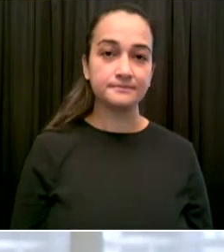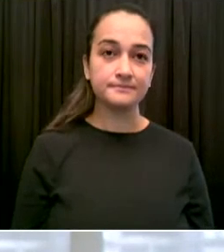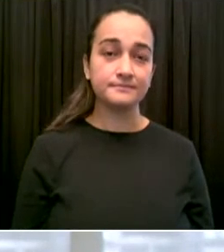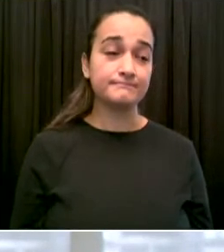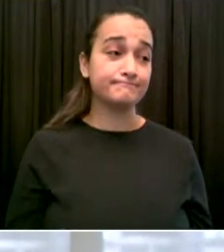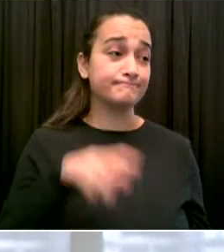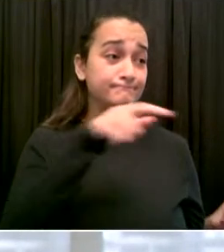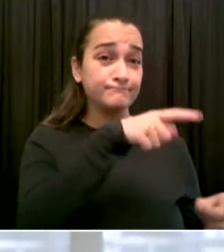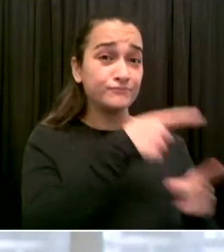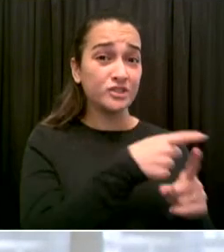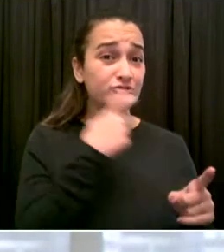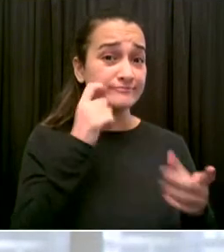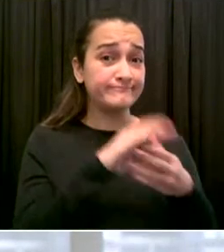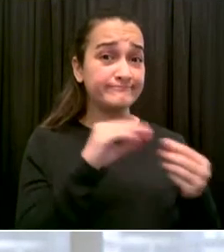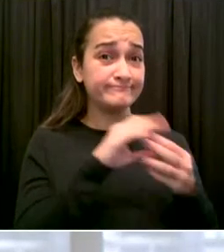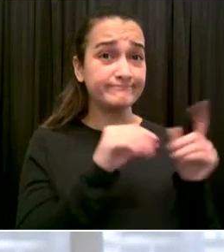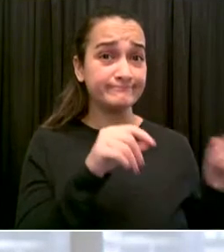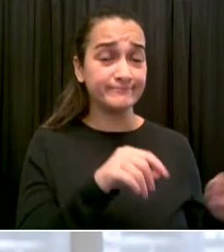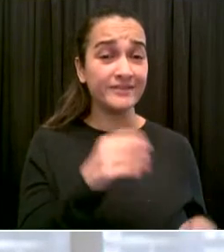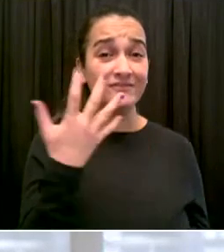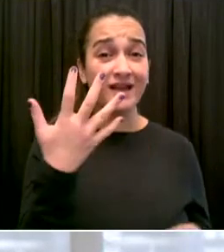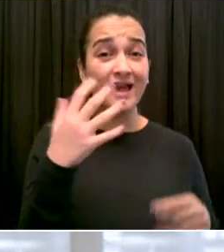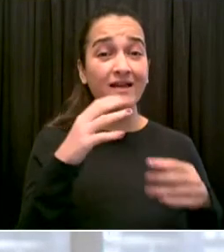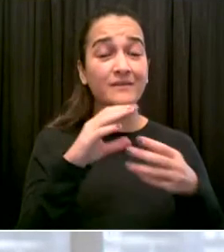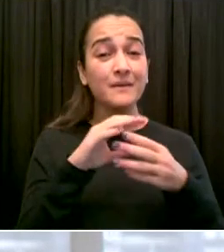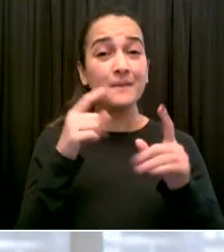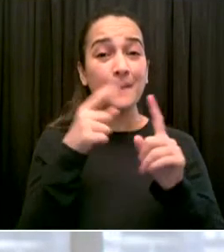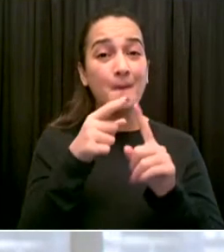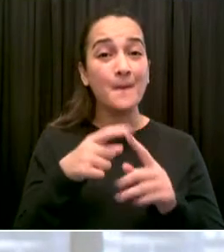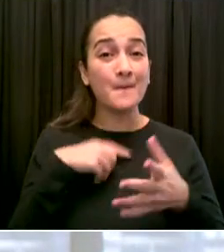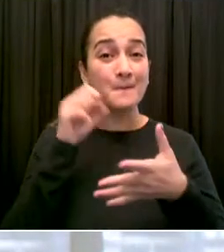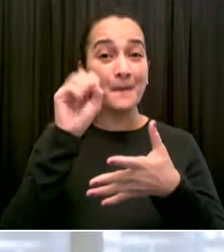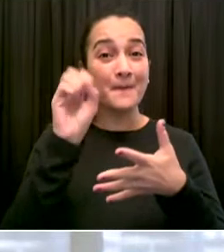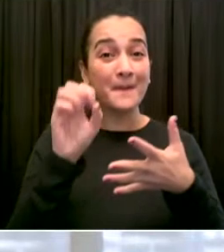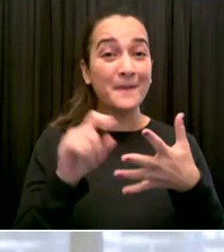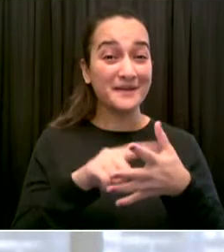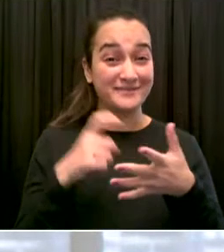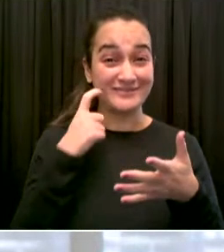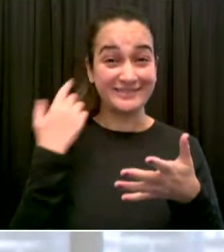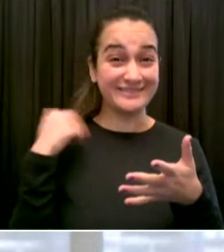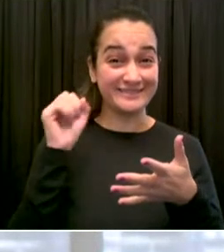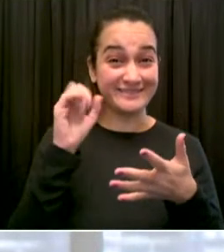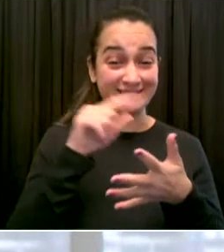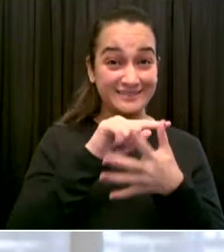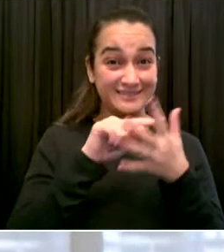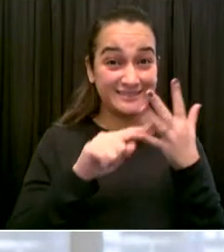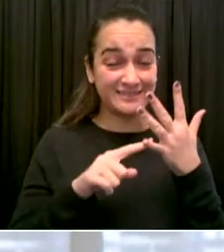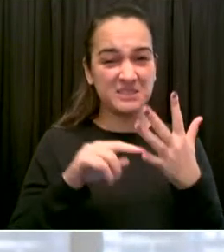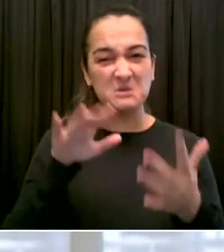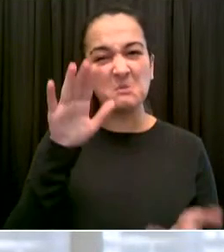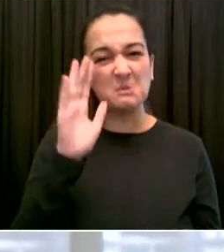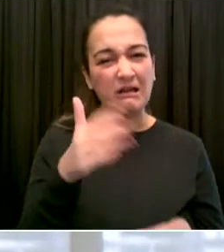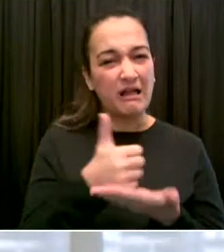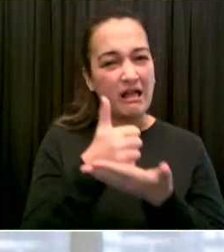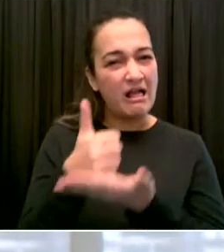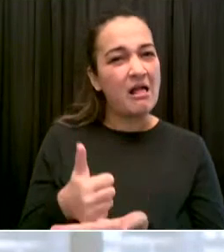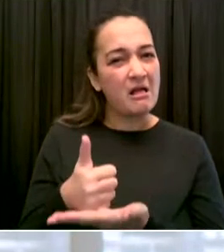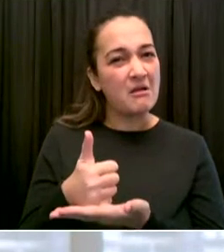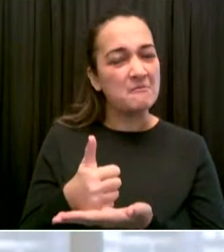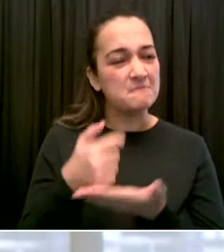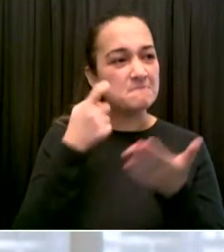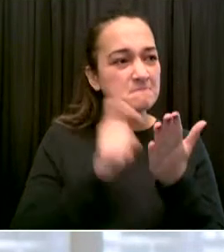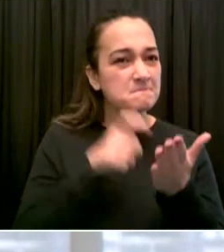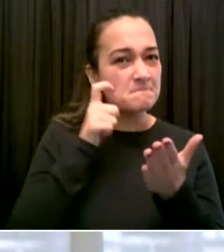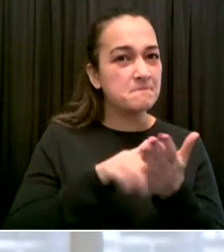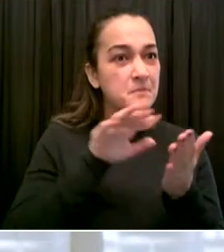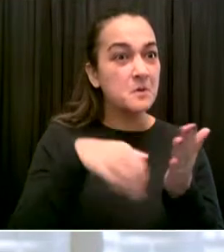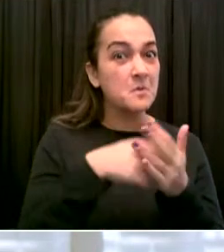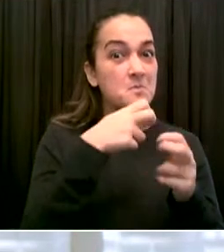SPEAK TO THAT?